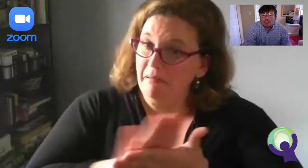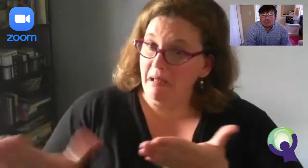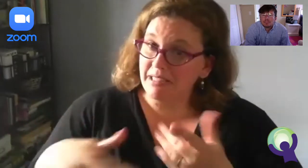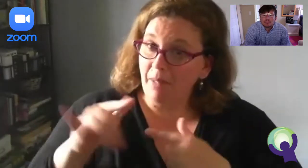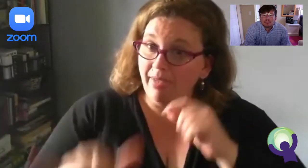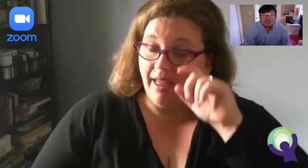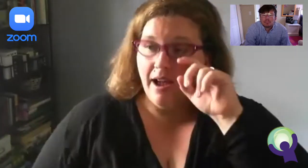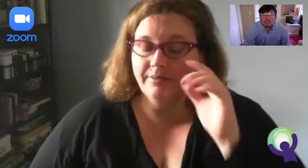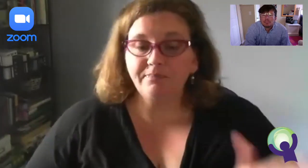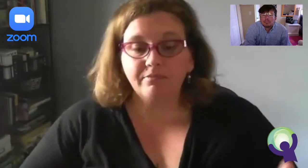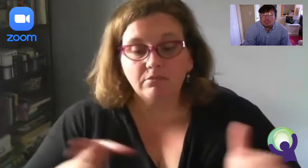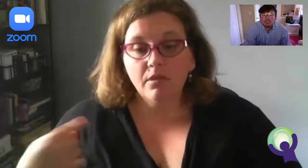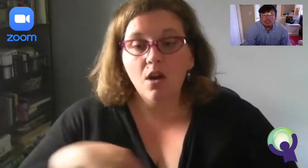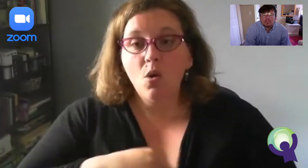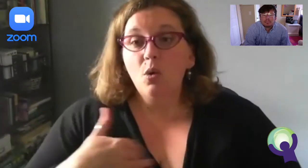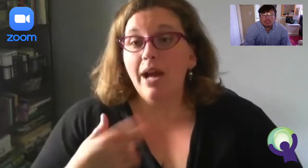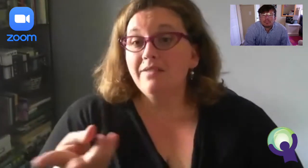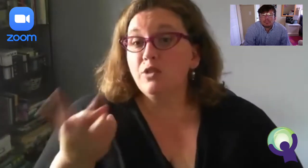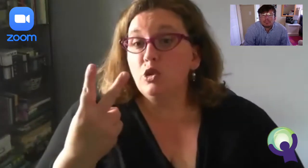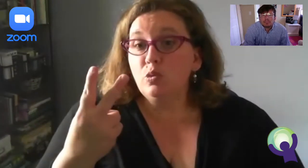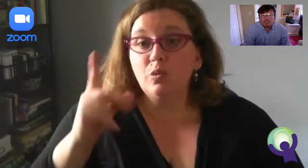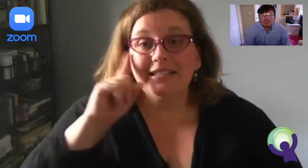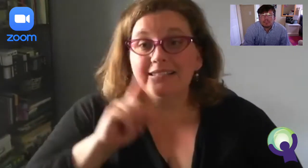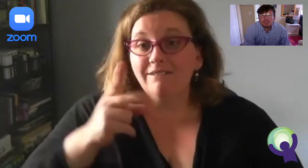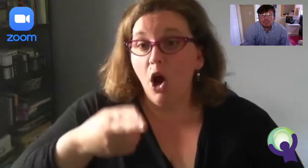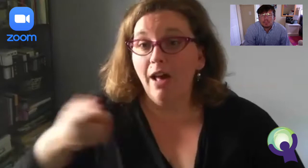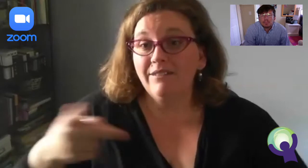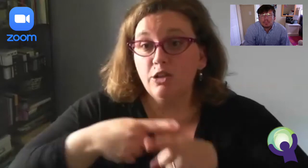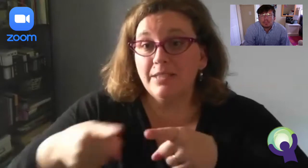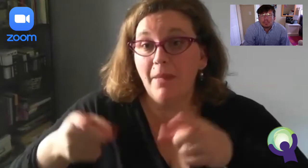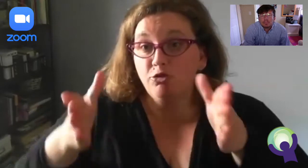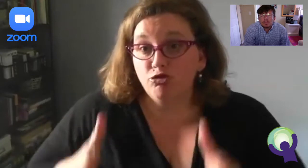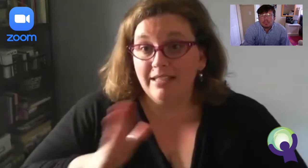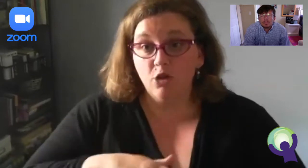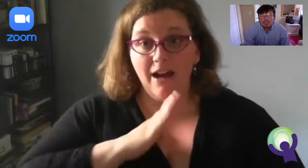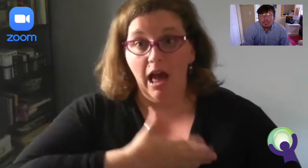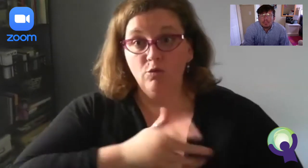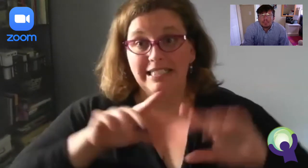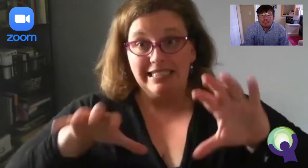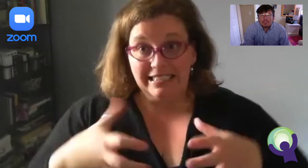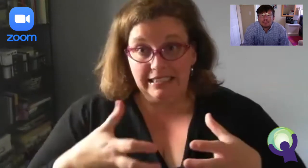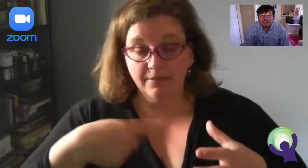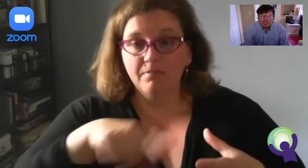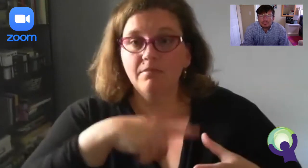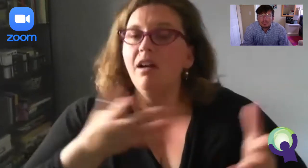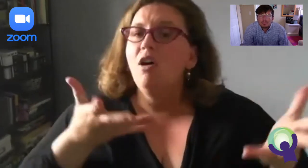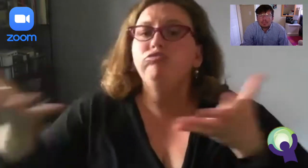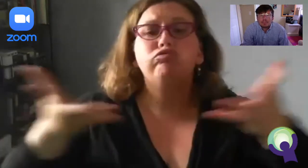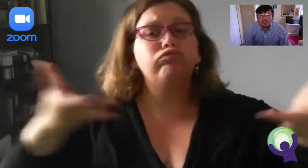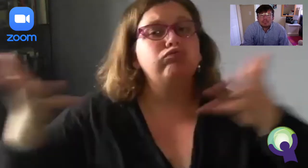communication access because they may not have that in the general public. We do have two deaf or hard of hearing specialists on our team